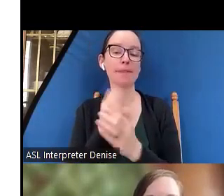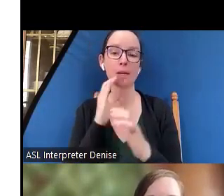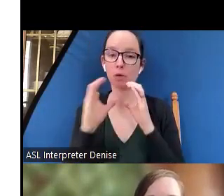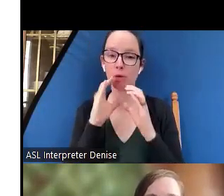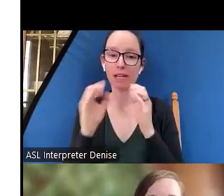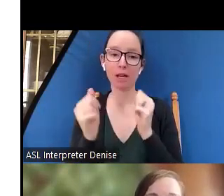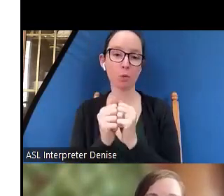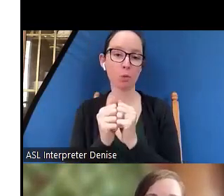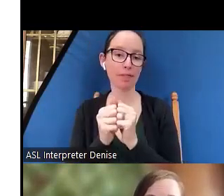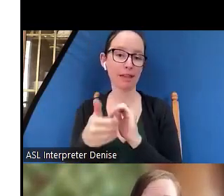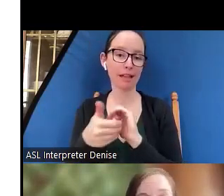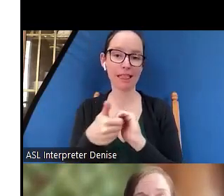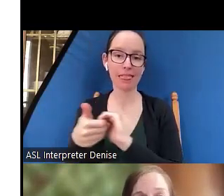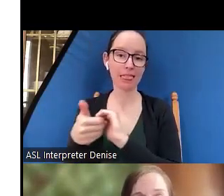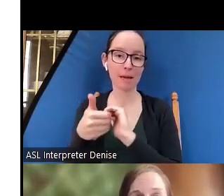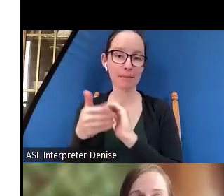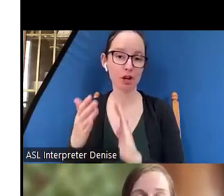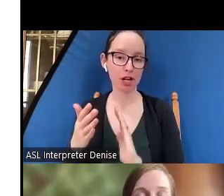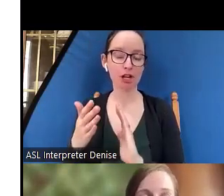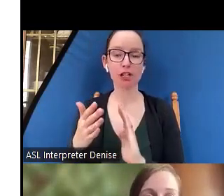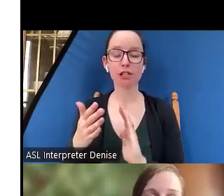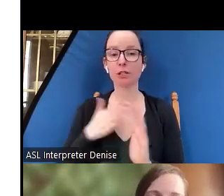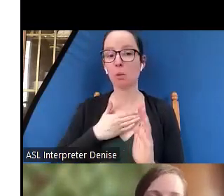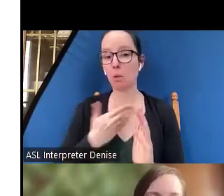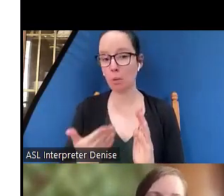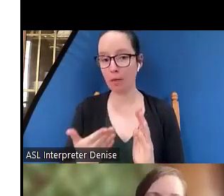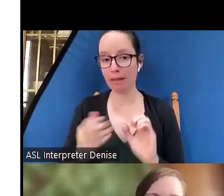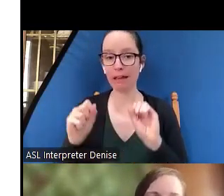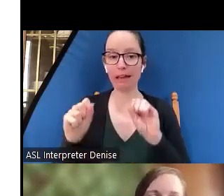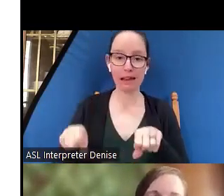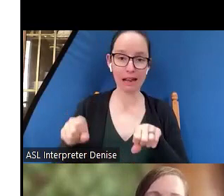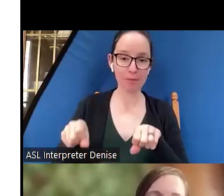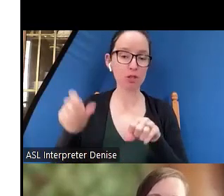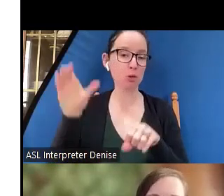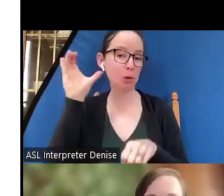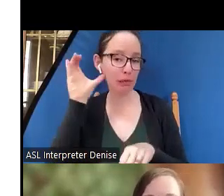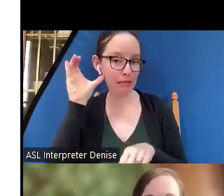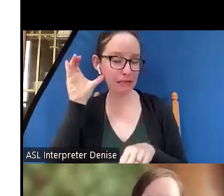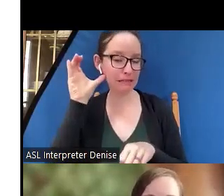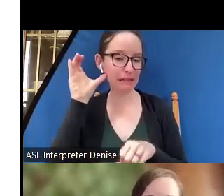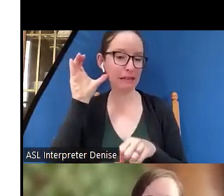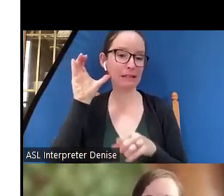they were able and willing to listen and pivot in response to their their needs as projects developed.